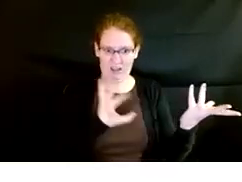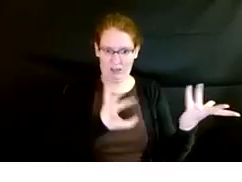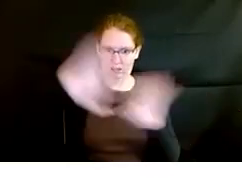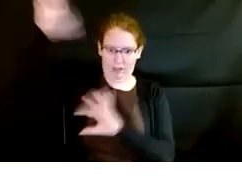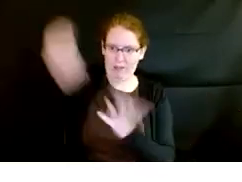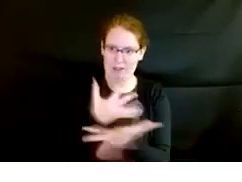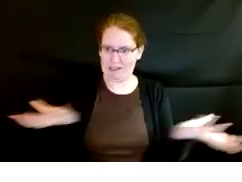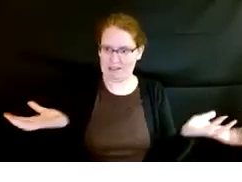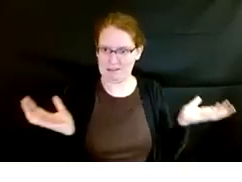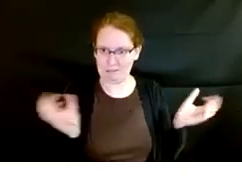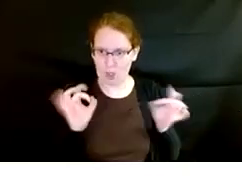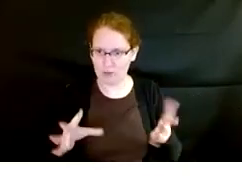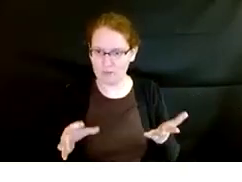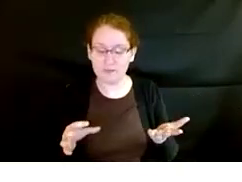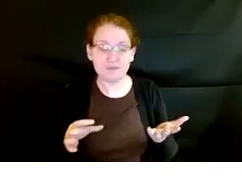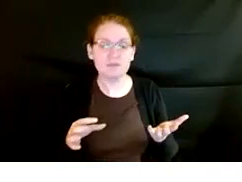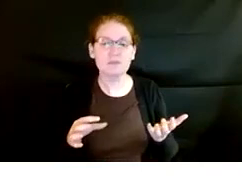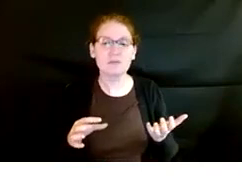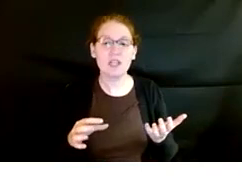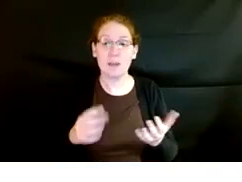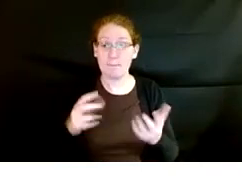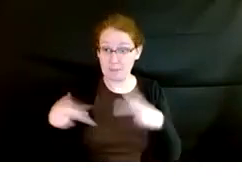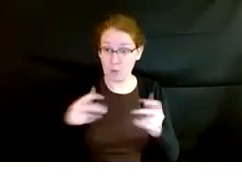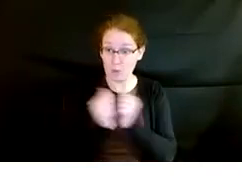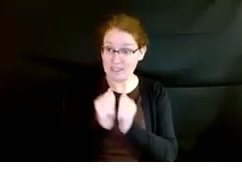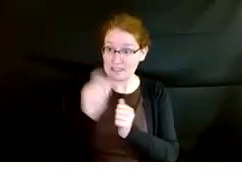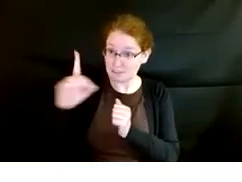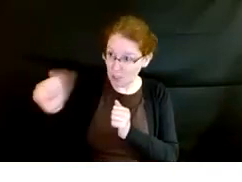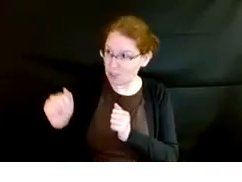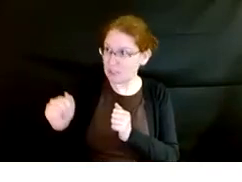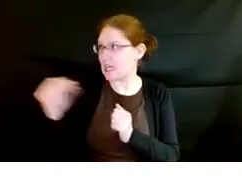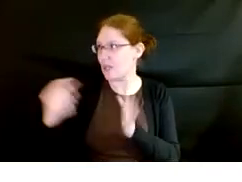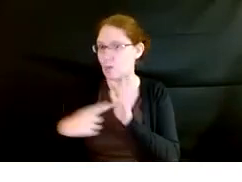so that and as persons with disabilities and representatives of persons with disabilities